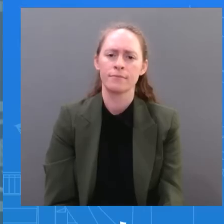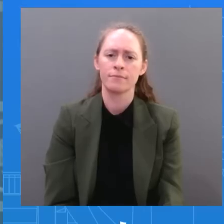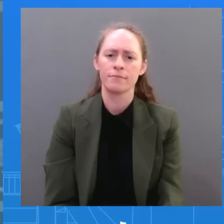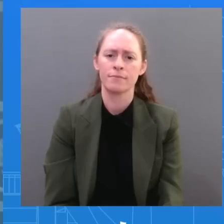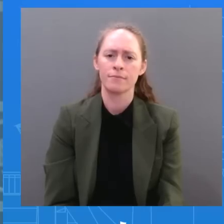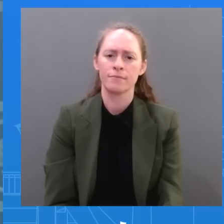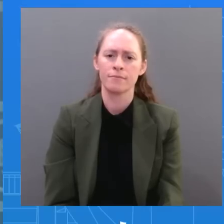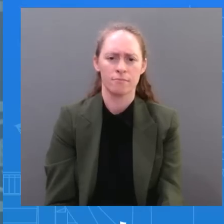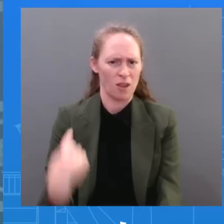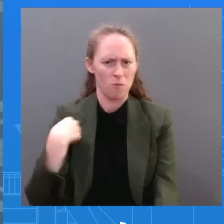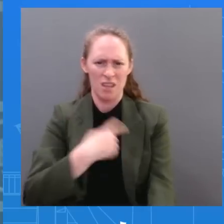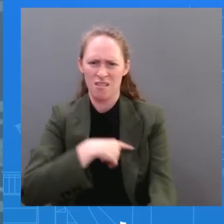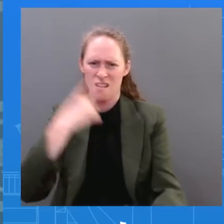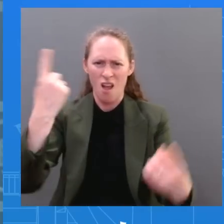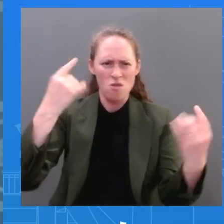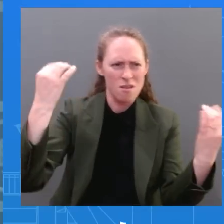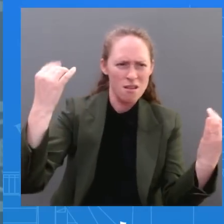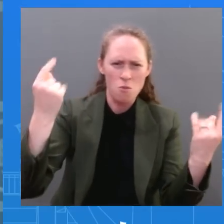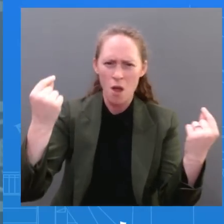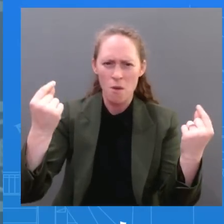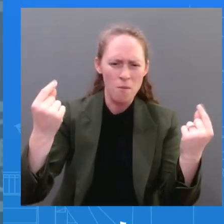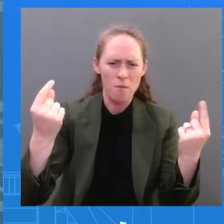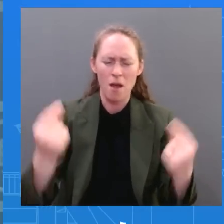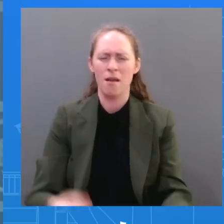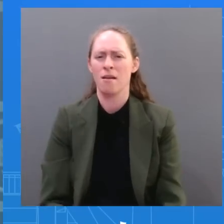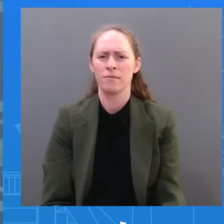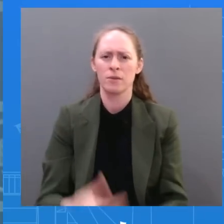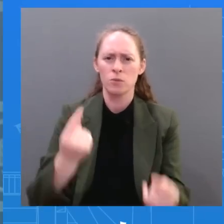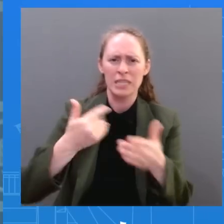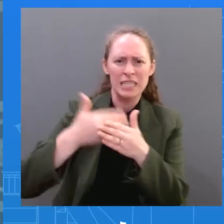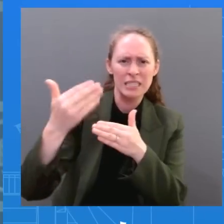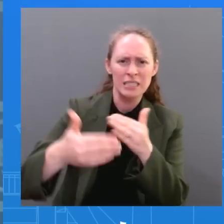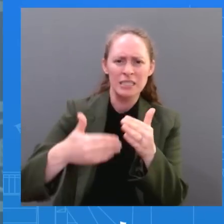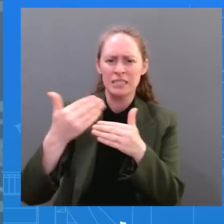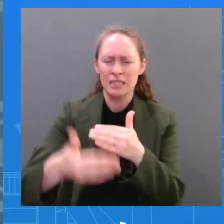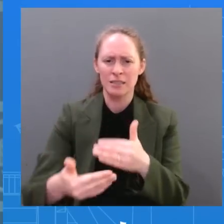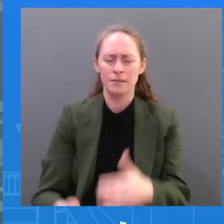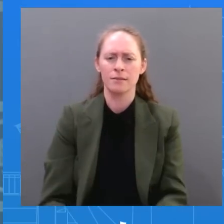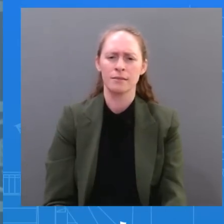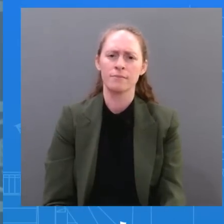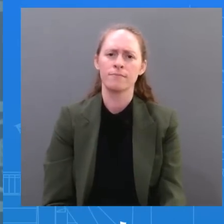But he also has spoken very truthfully and very honestly with the American people, which is: